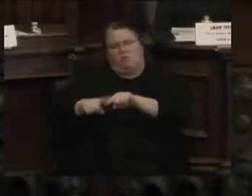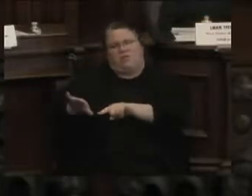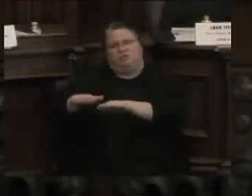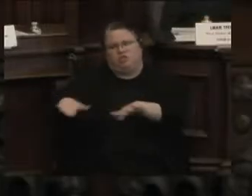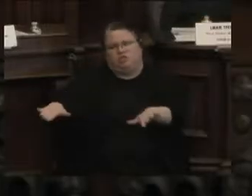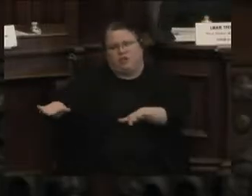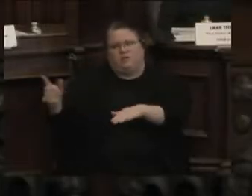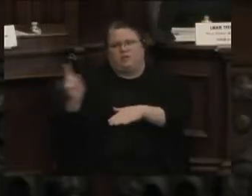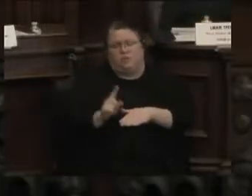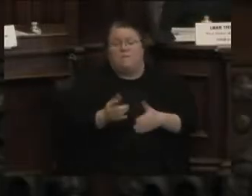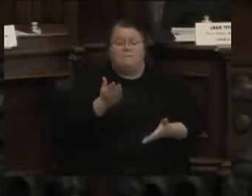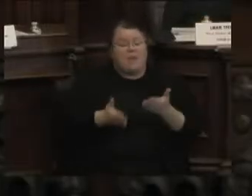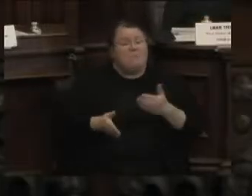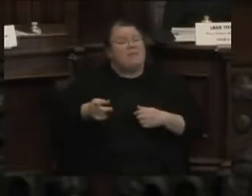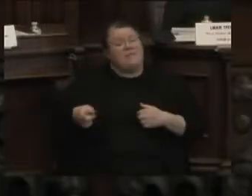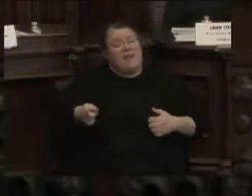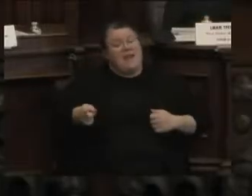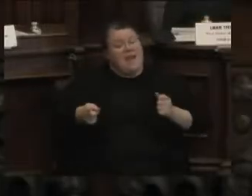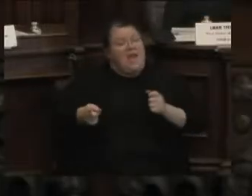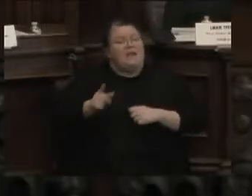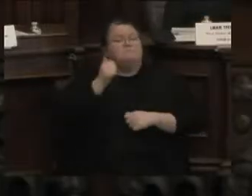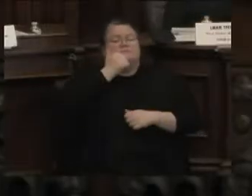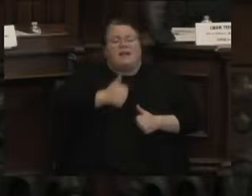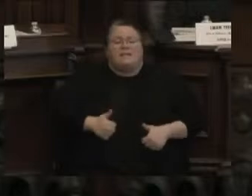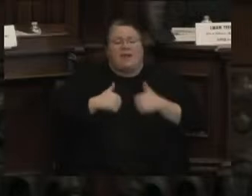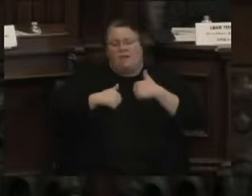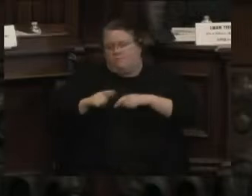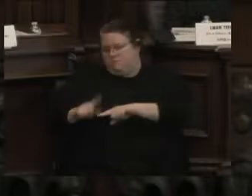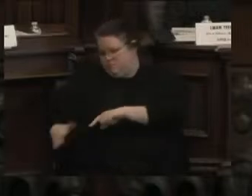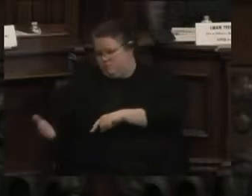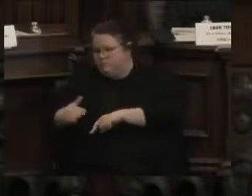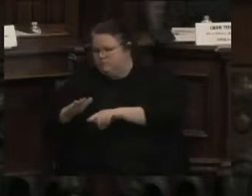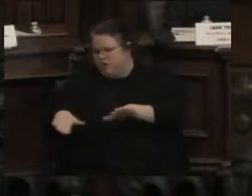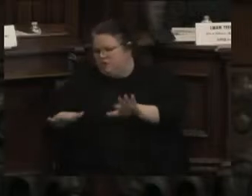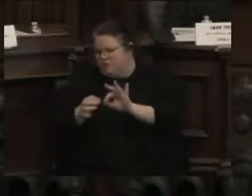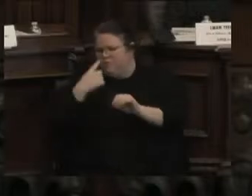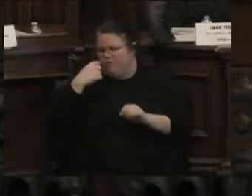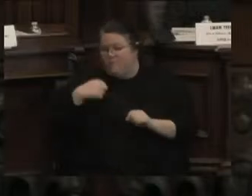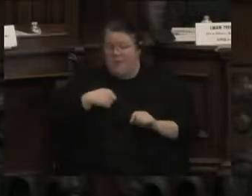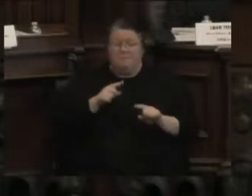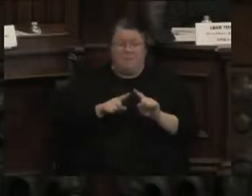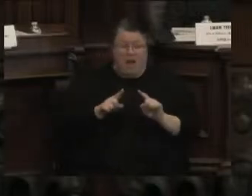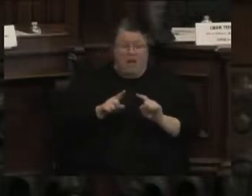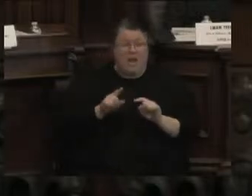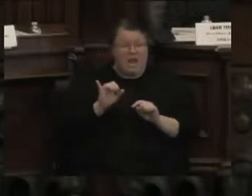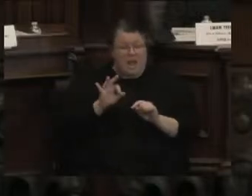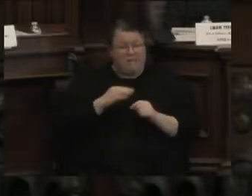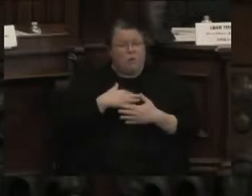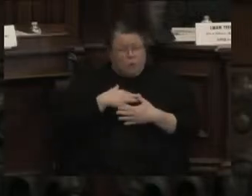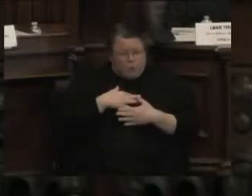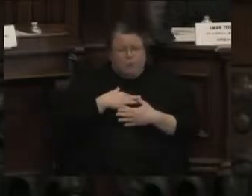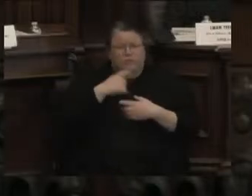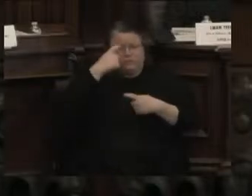children of the person coming to speak. Often they, you know, they might rely on their children say to to interpret